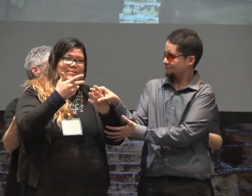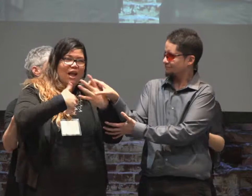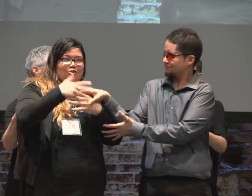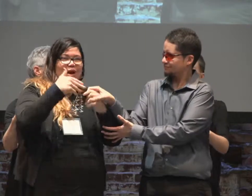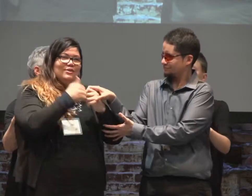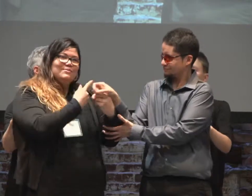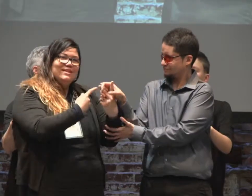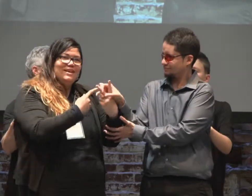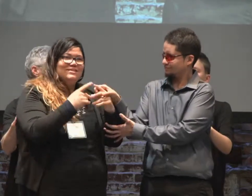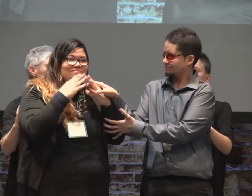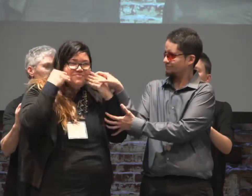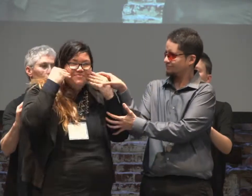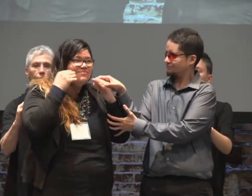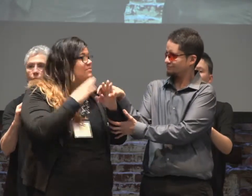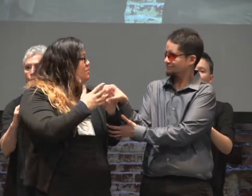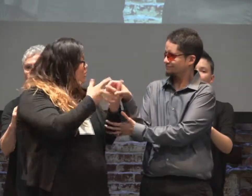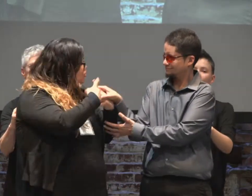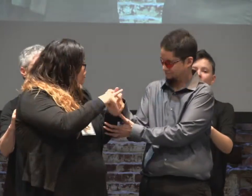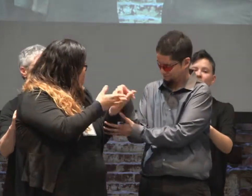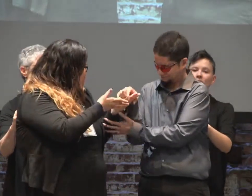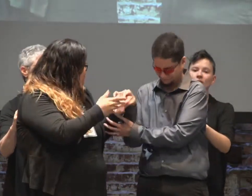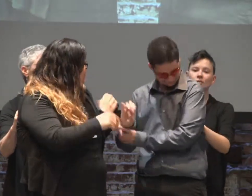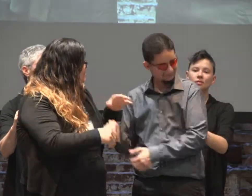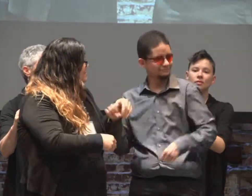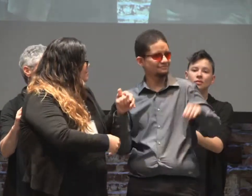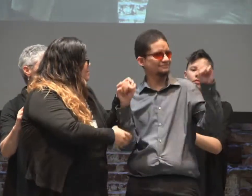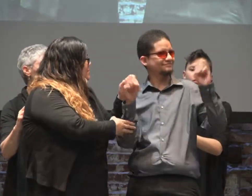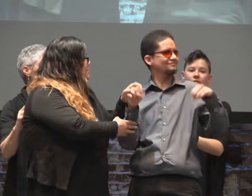to help us in our interaction with each other.